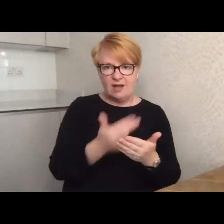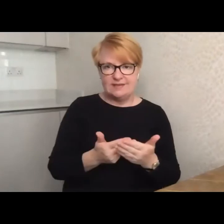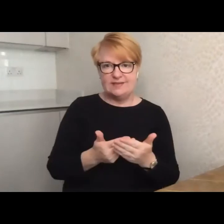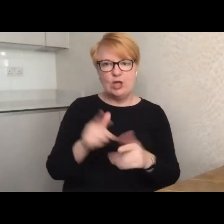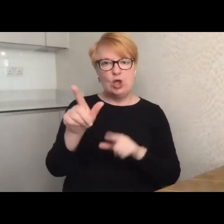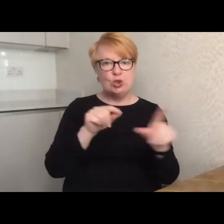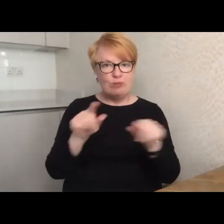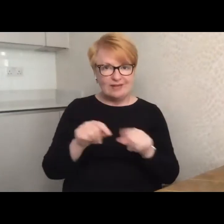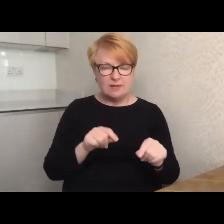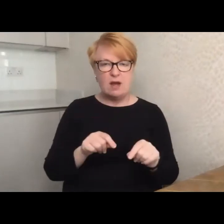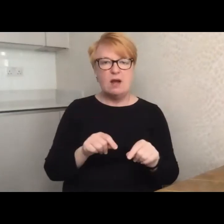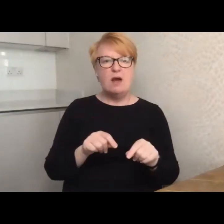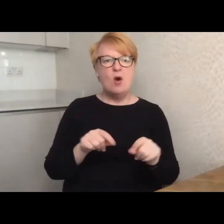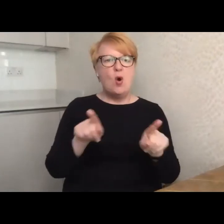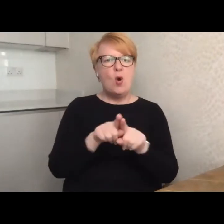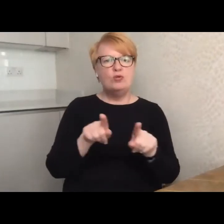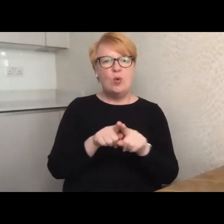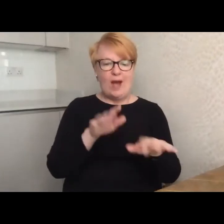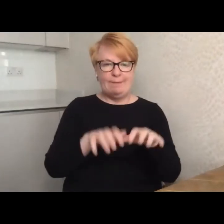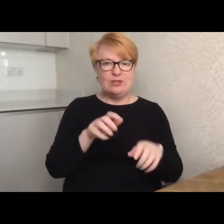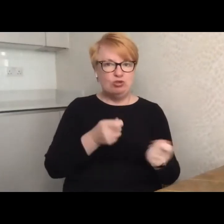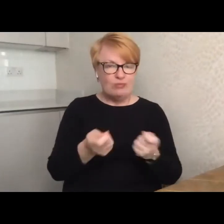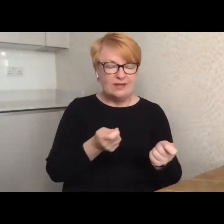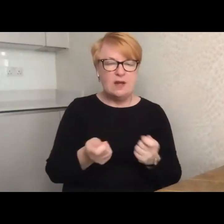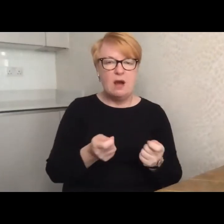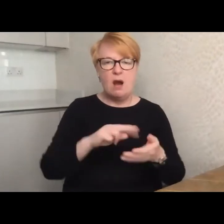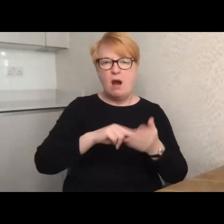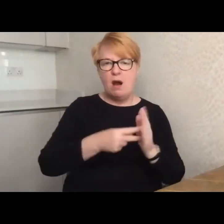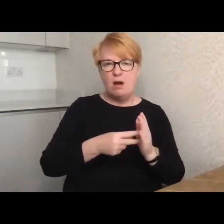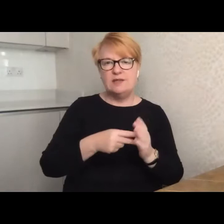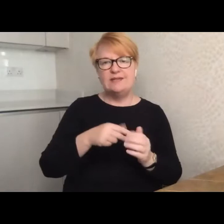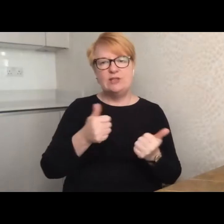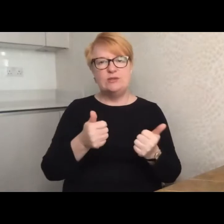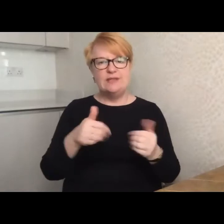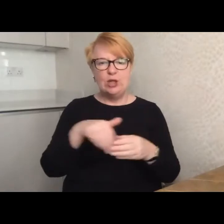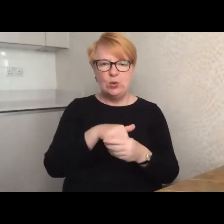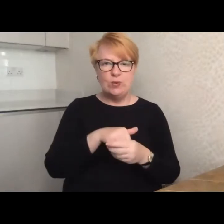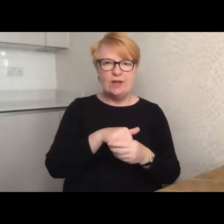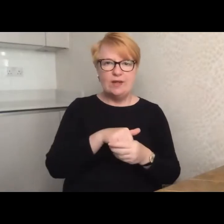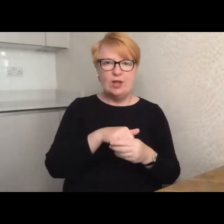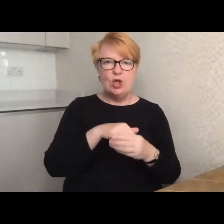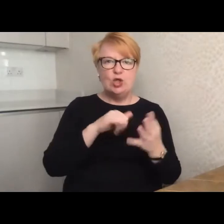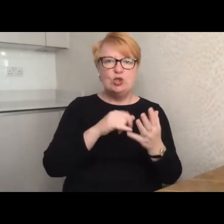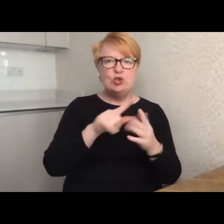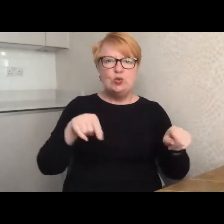administrator in organisations including Studio Voltaire, Forma, Grand Union and SPACE.